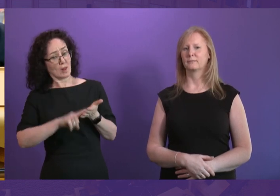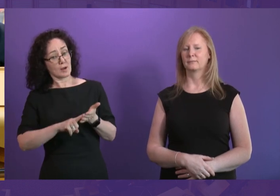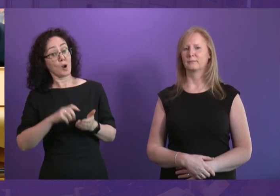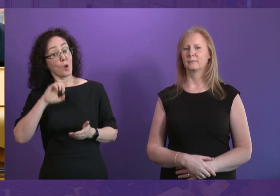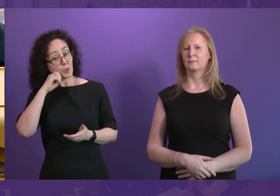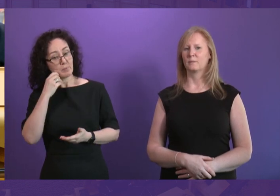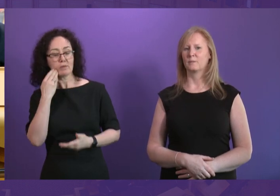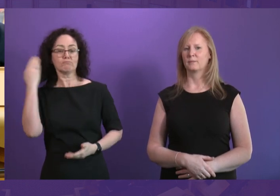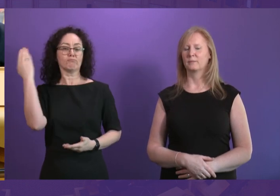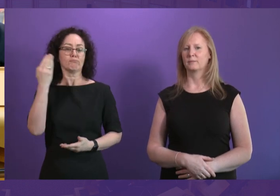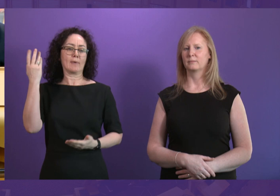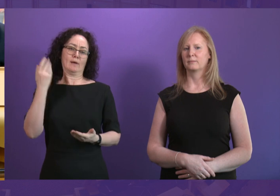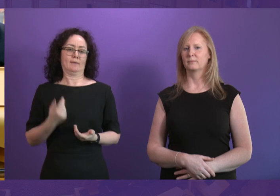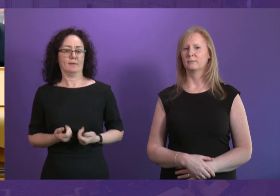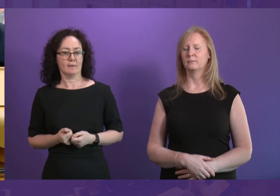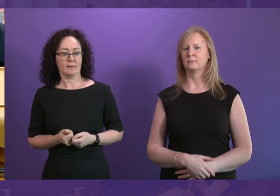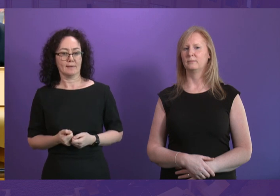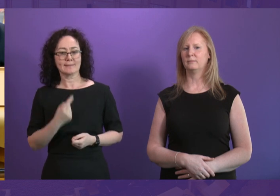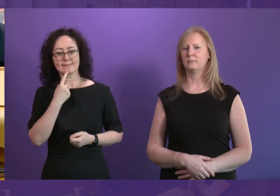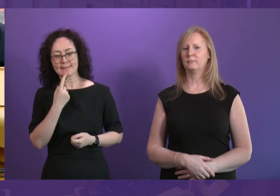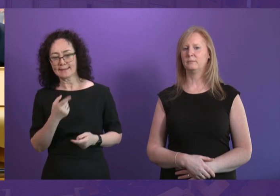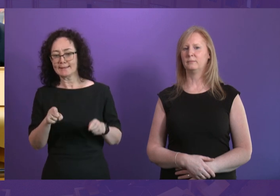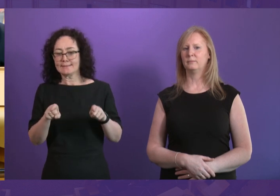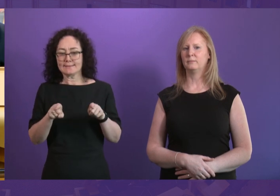claiming that education budgets across the country were going to be cut. Here is what